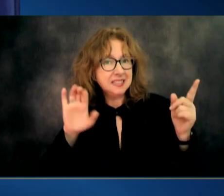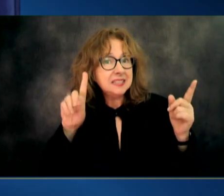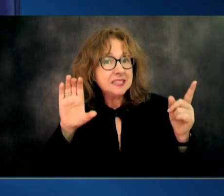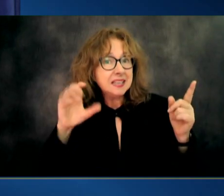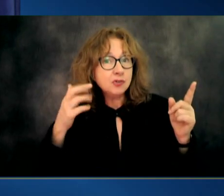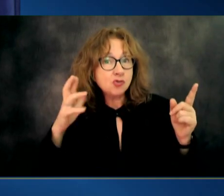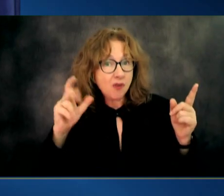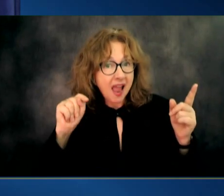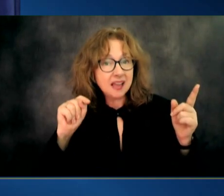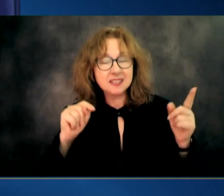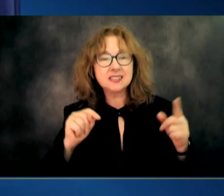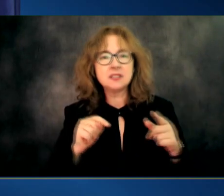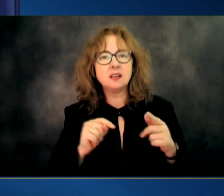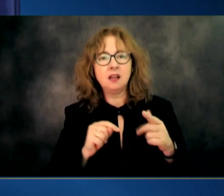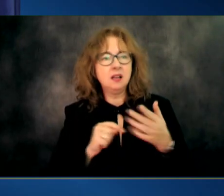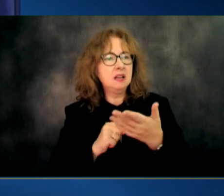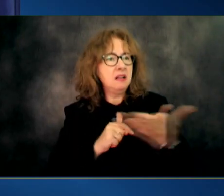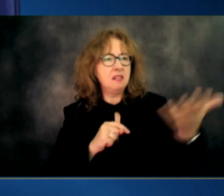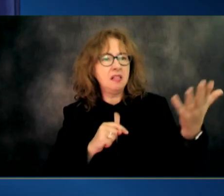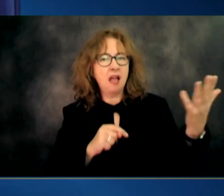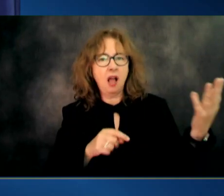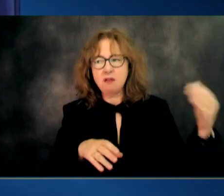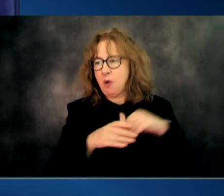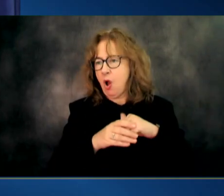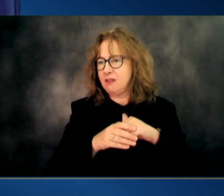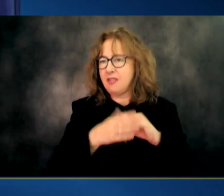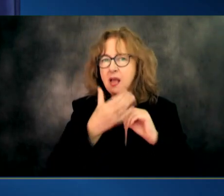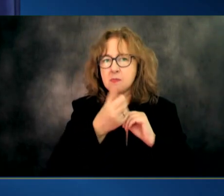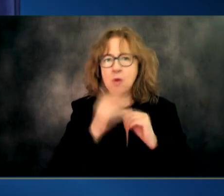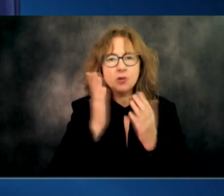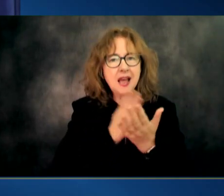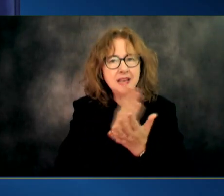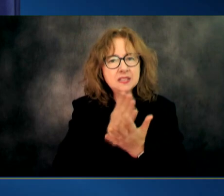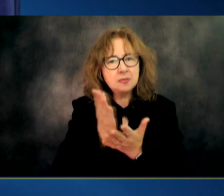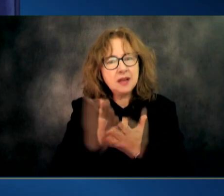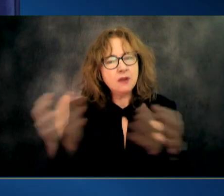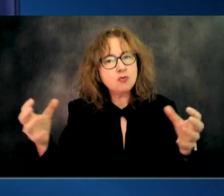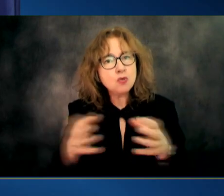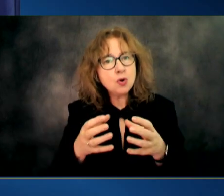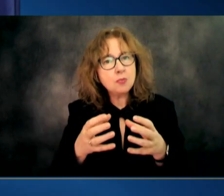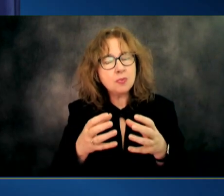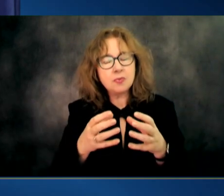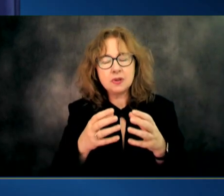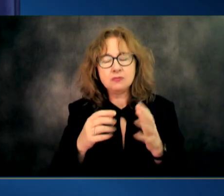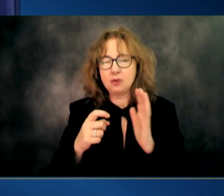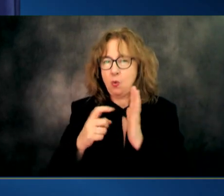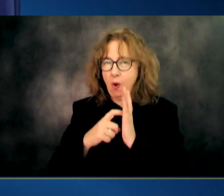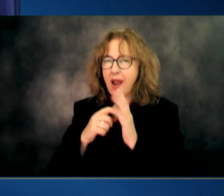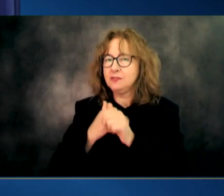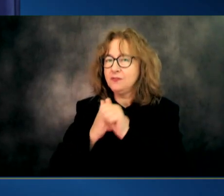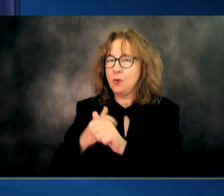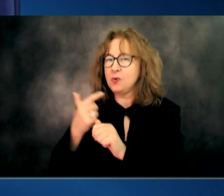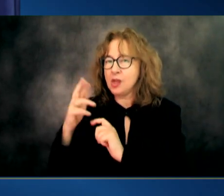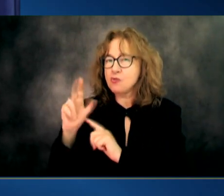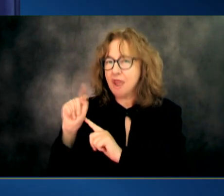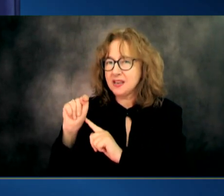a part of the multidisciplinary group that is required from further grant, and then beyond that.